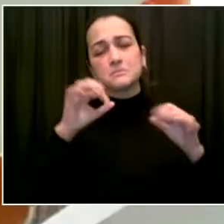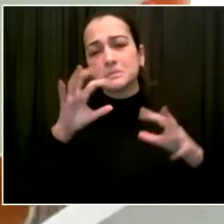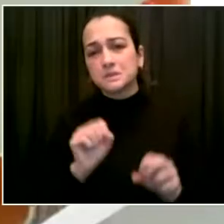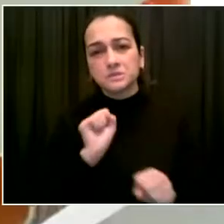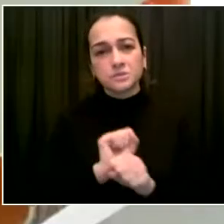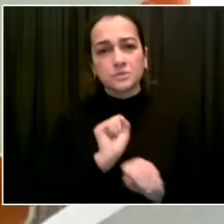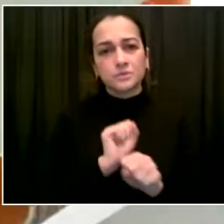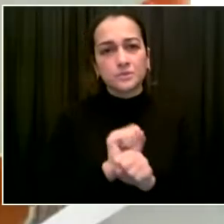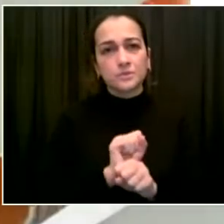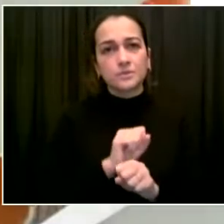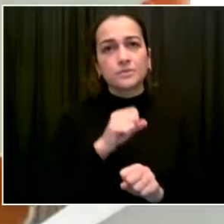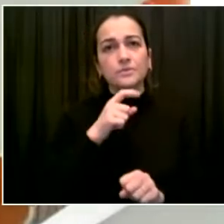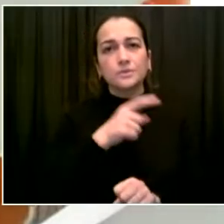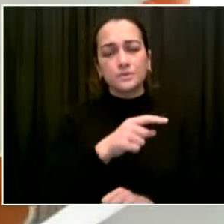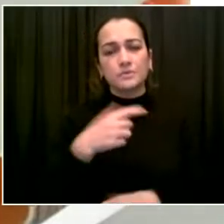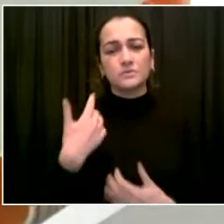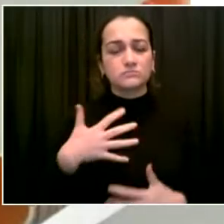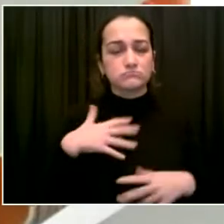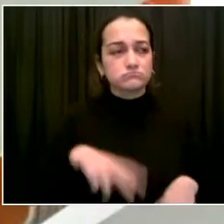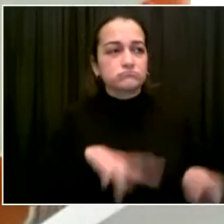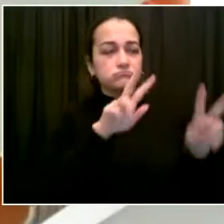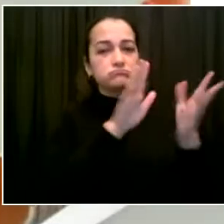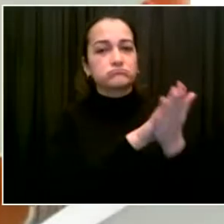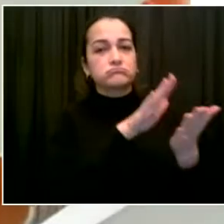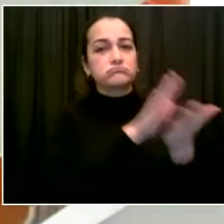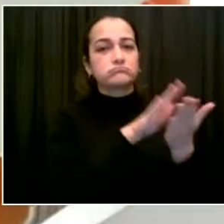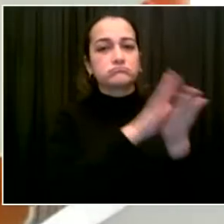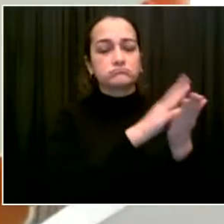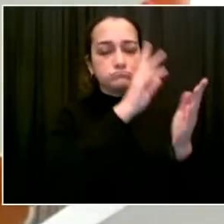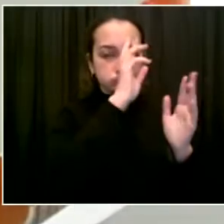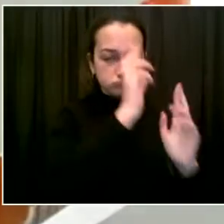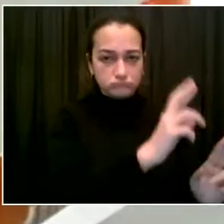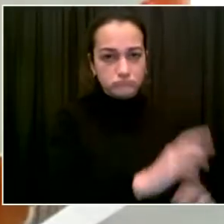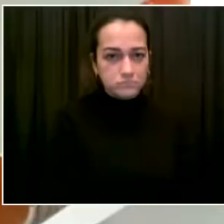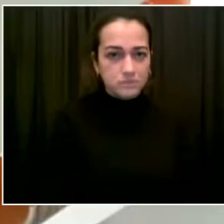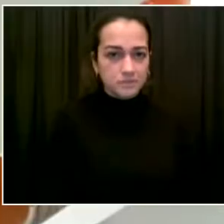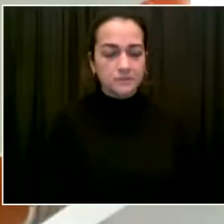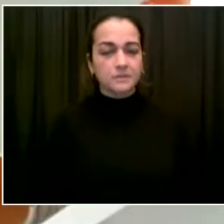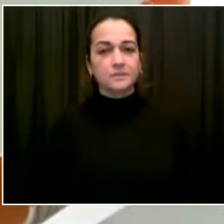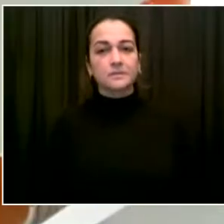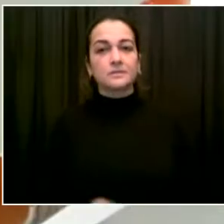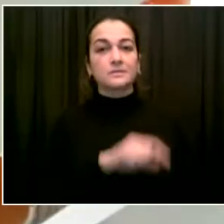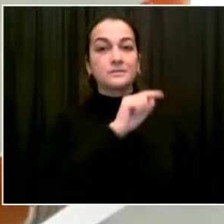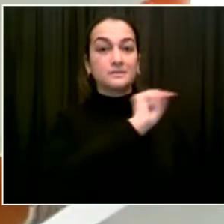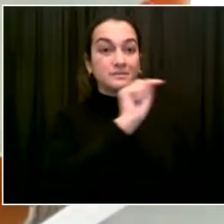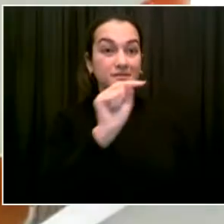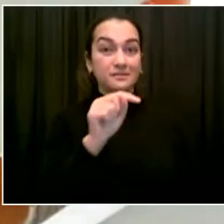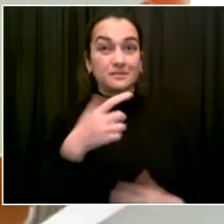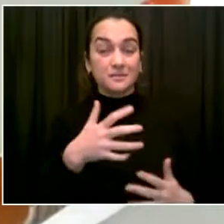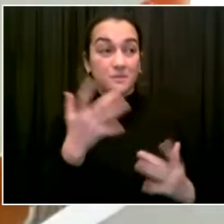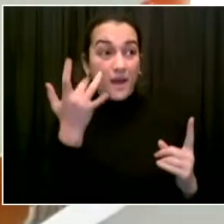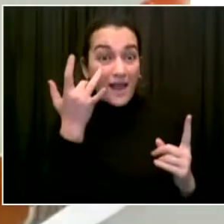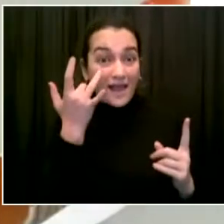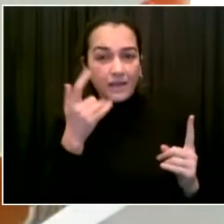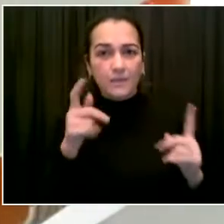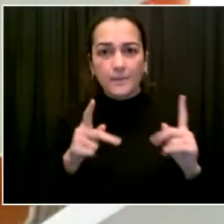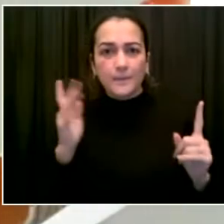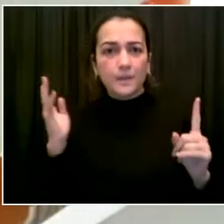GREAT JOB, STAFF THE TEST NEW YORKERS EVERY